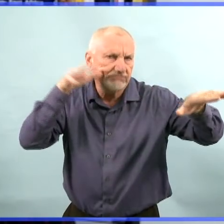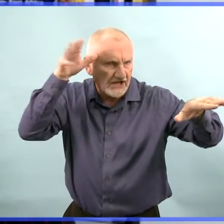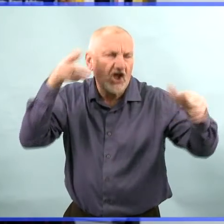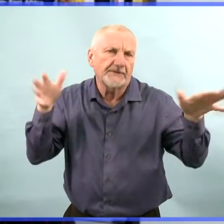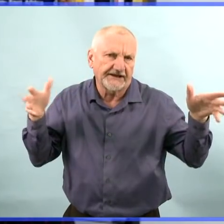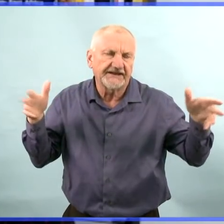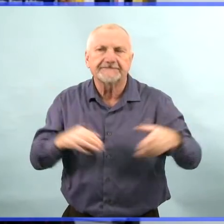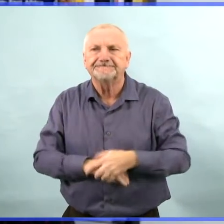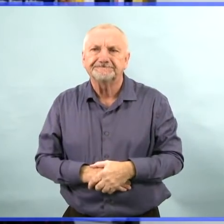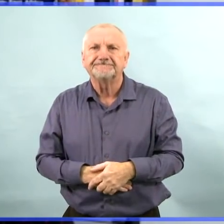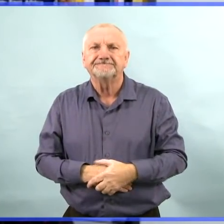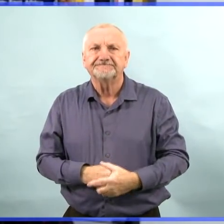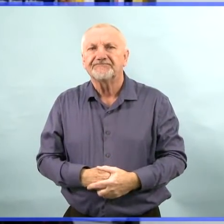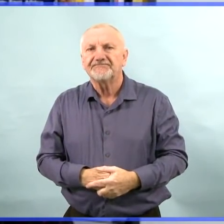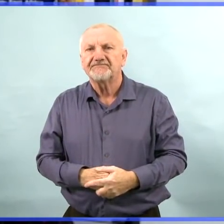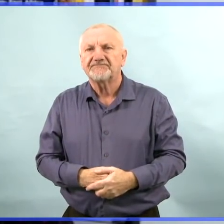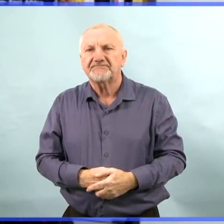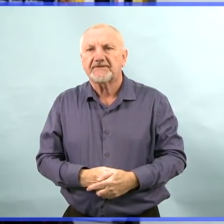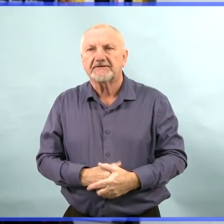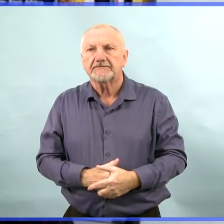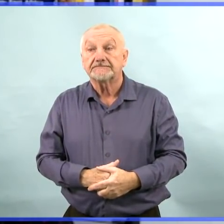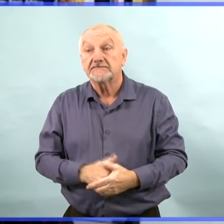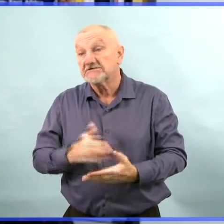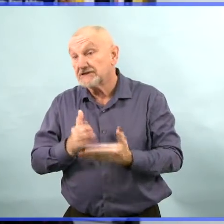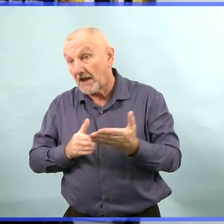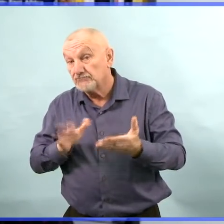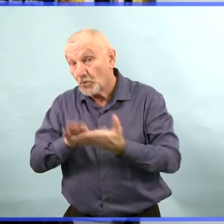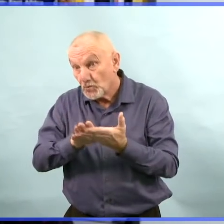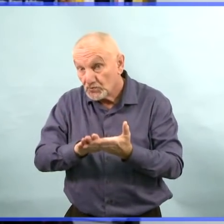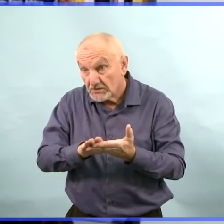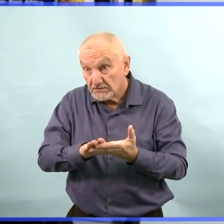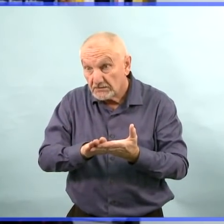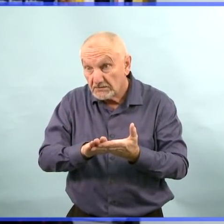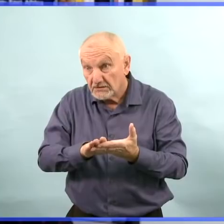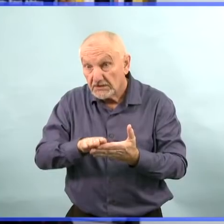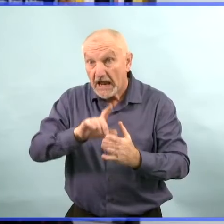offer vaccine clinics outside of school hours as well that are open to families and the community